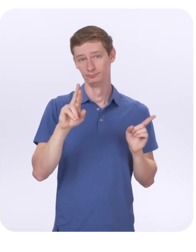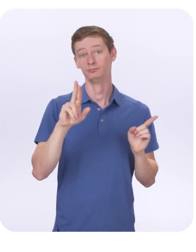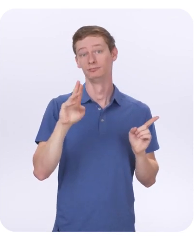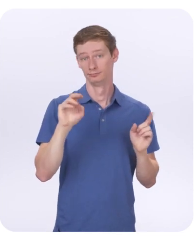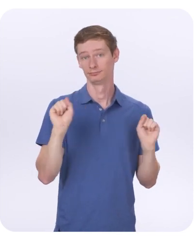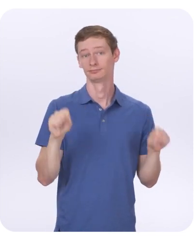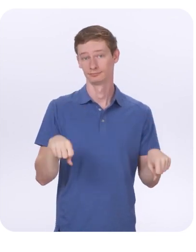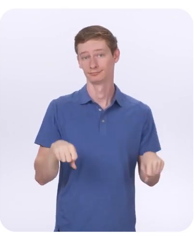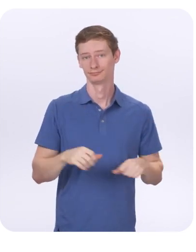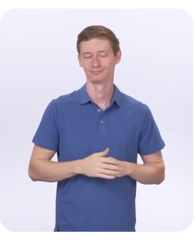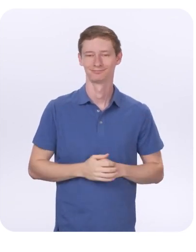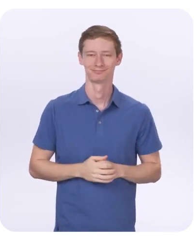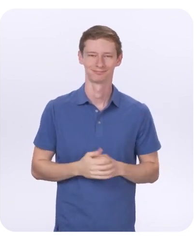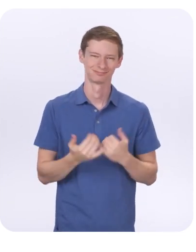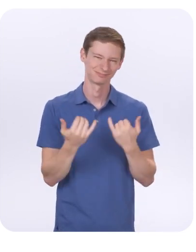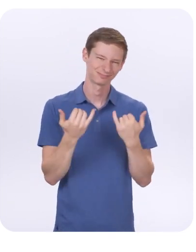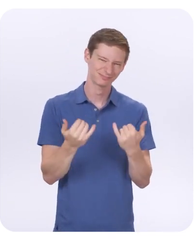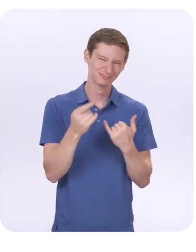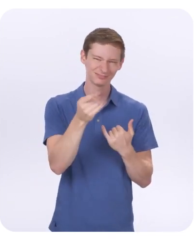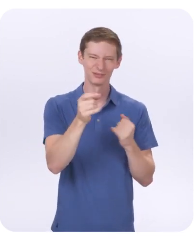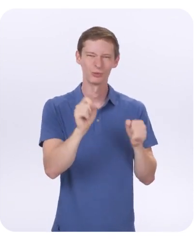on how to run and fine-tune Code Llama.